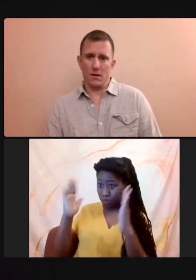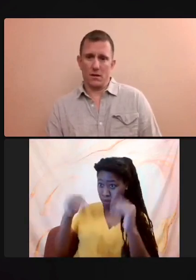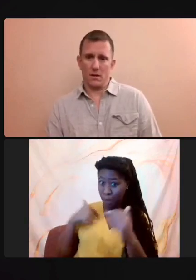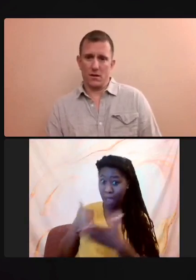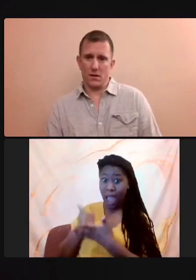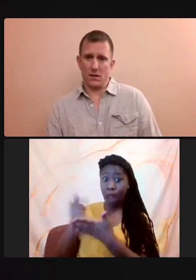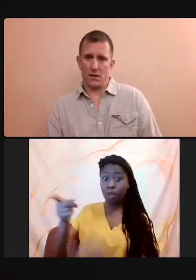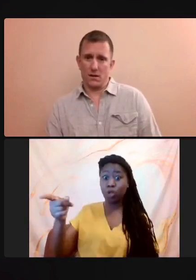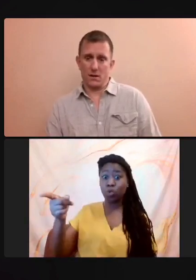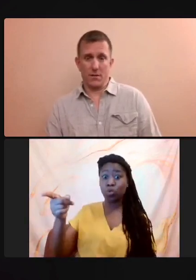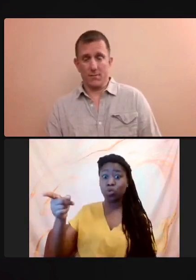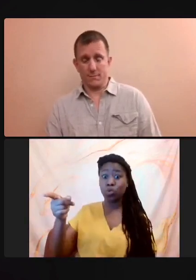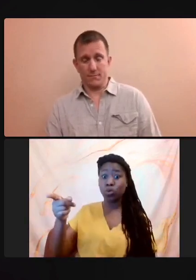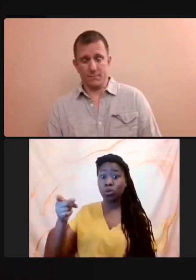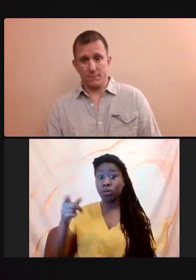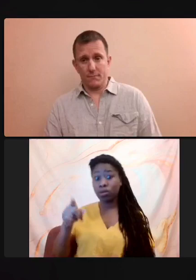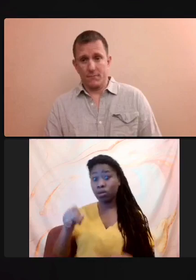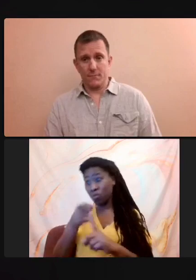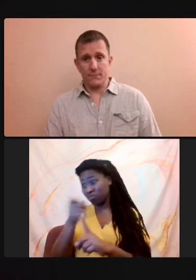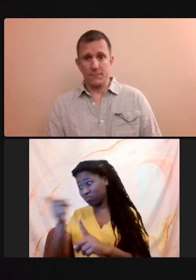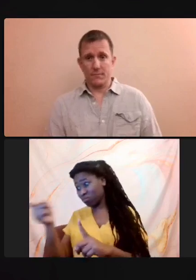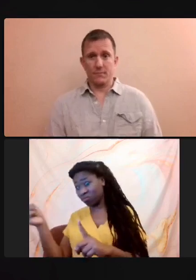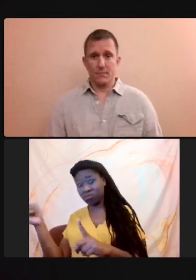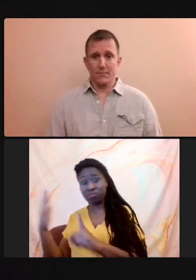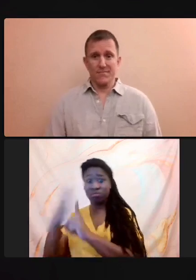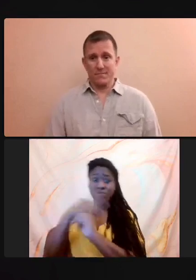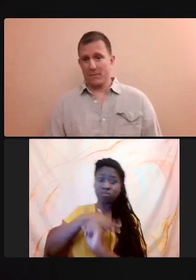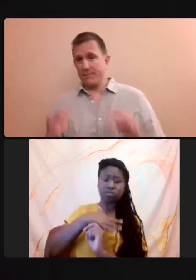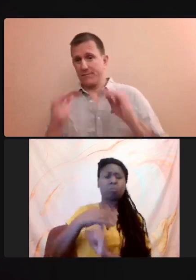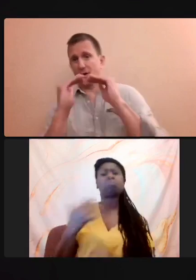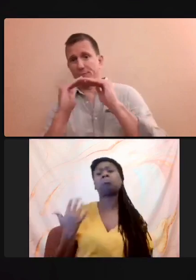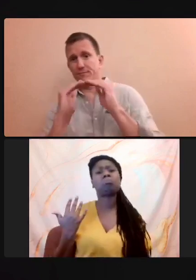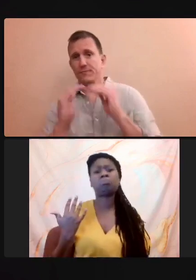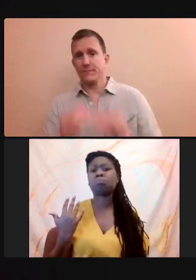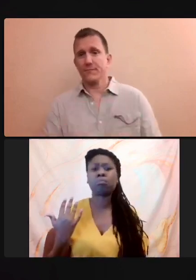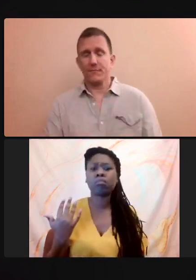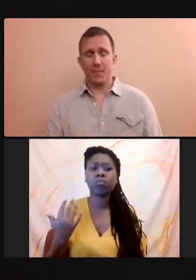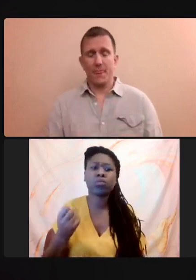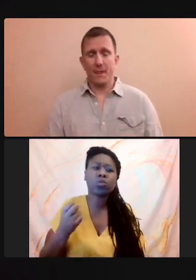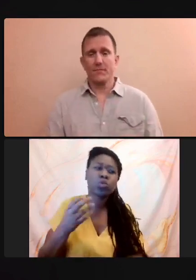how they have been oppressed, suppressed and distressed by white interpreters